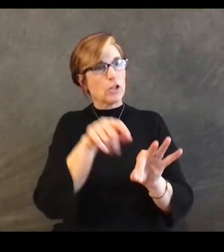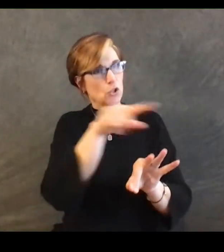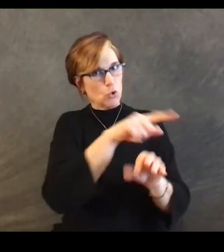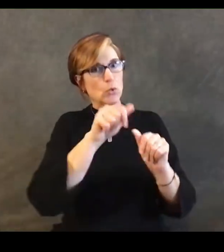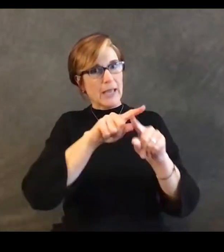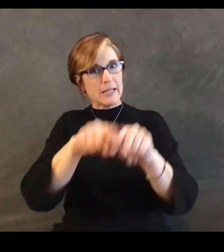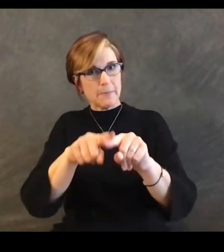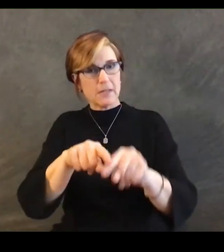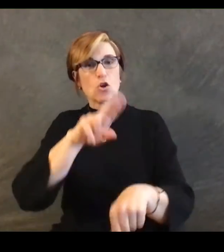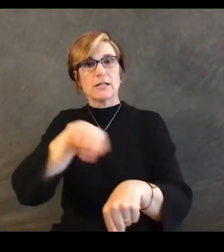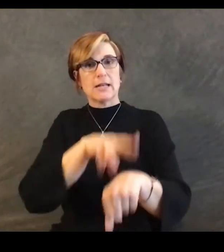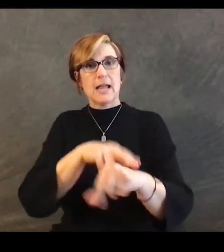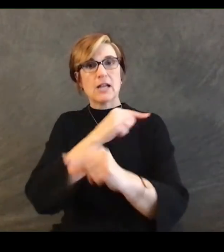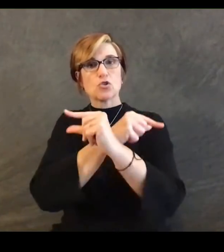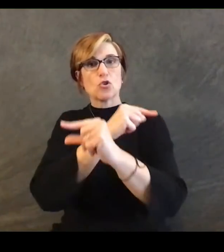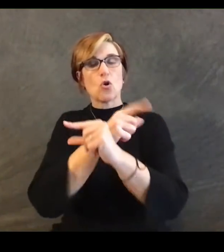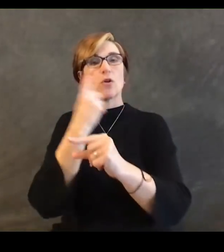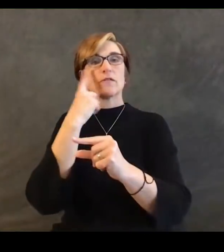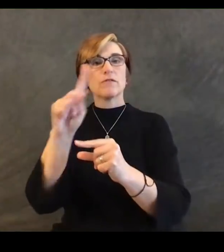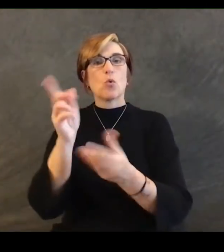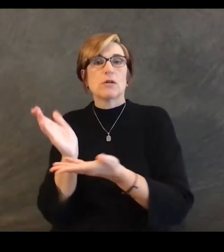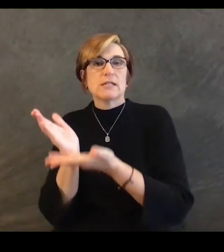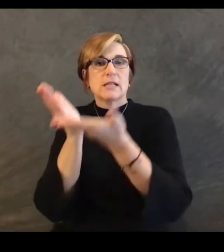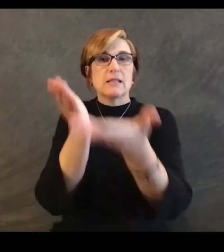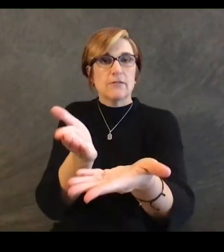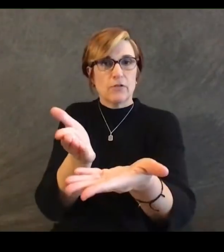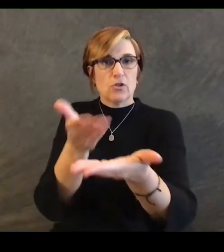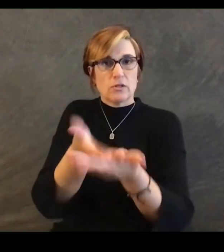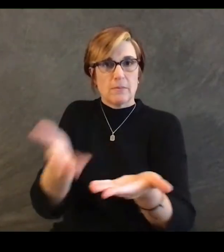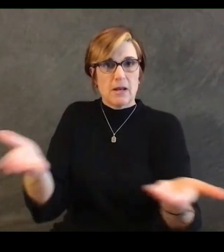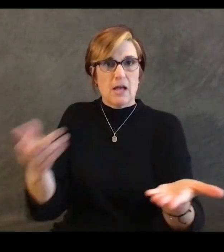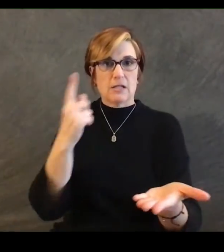medical supplies FEMA is very busy as you here in a moment delivering